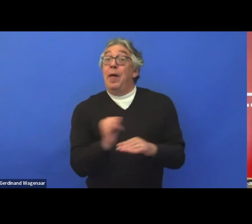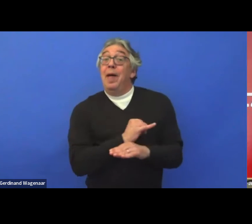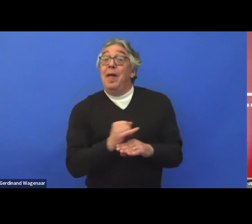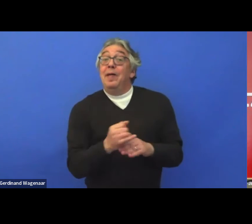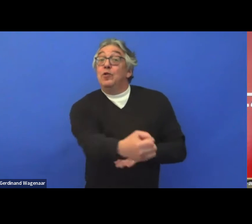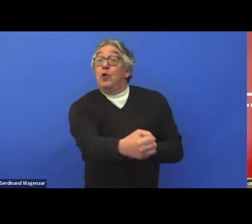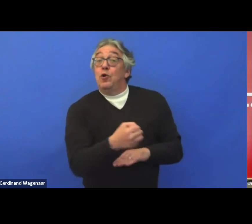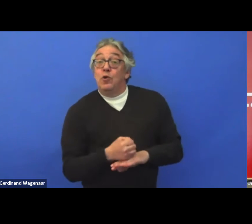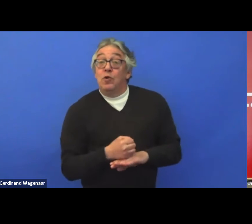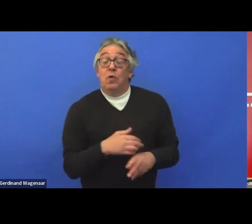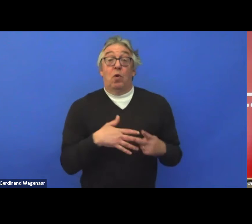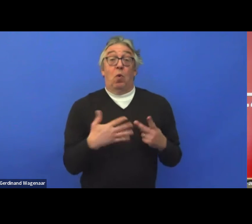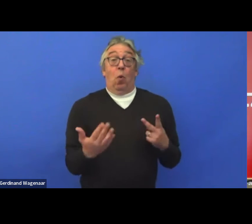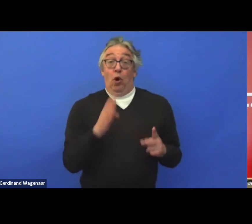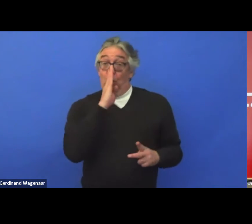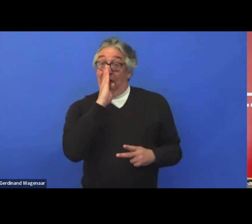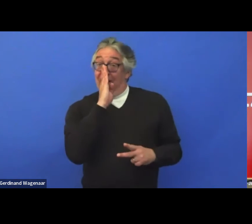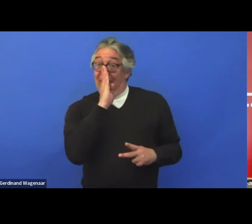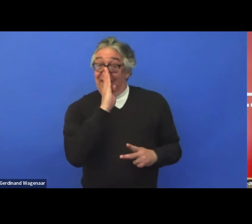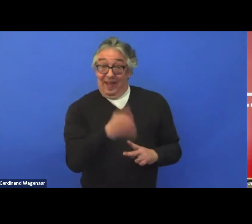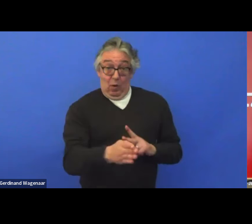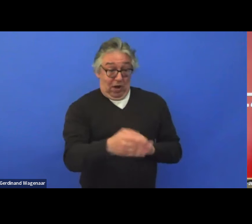or direct employment of persons with disabilities.